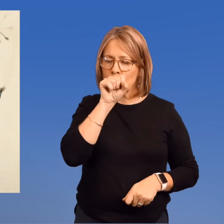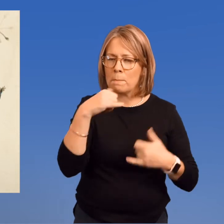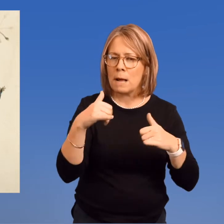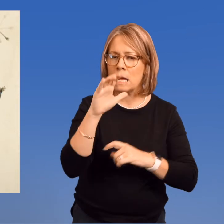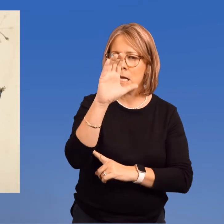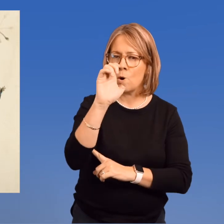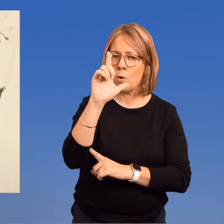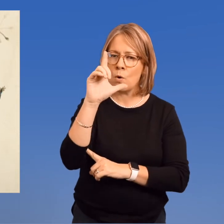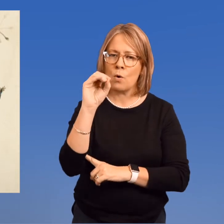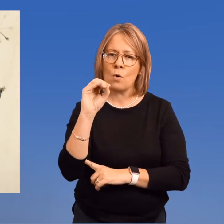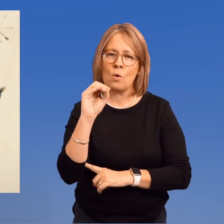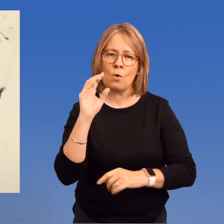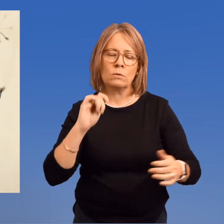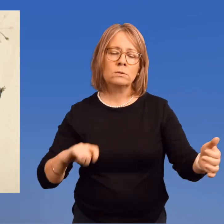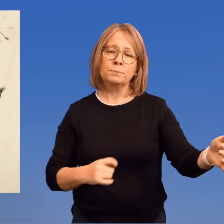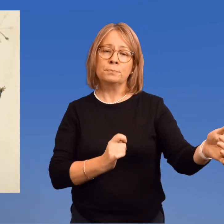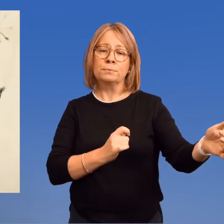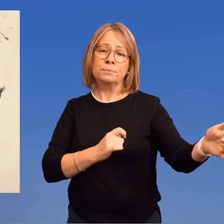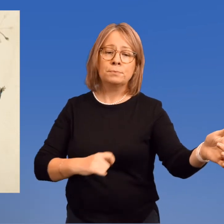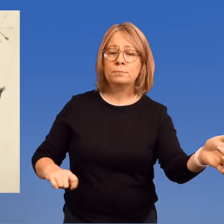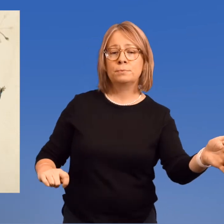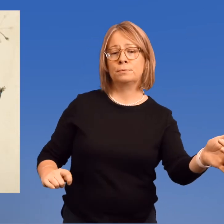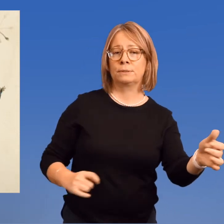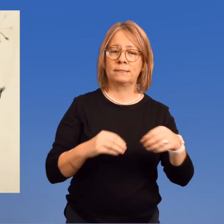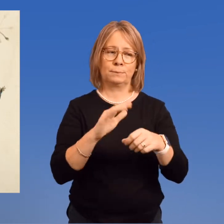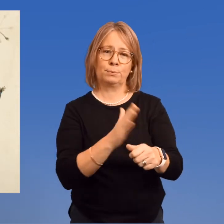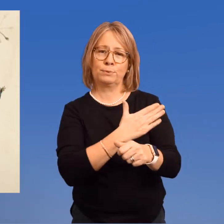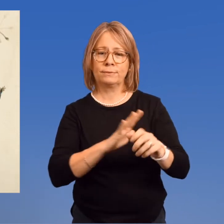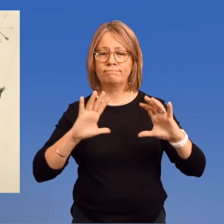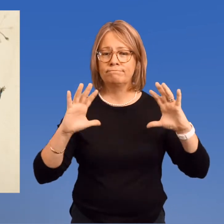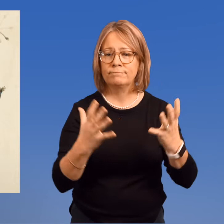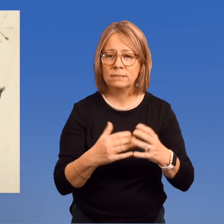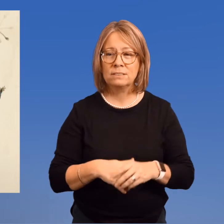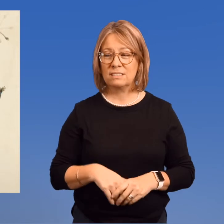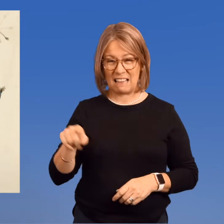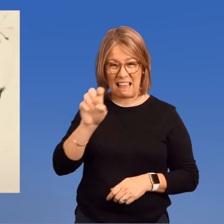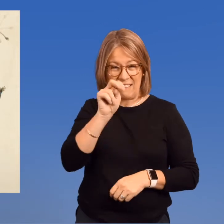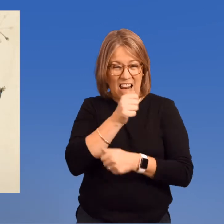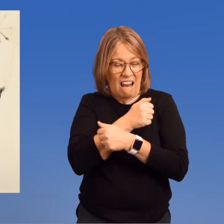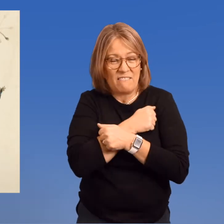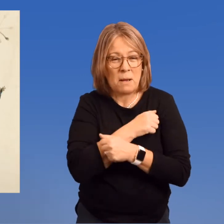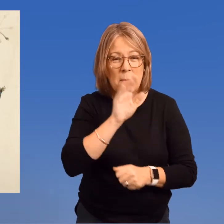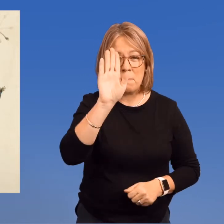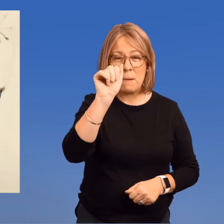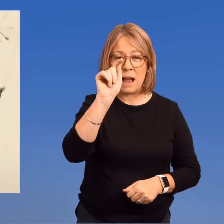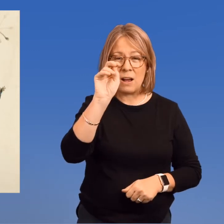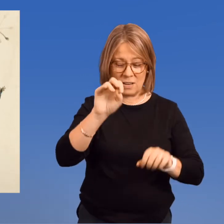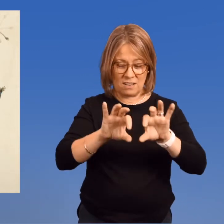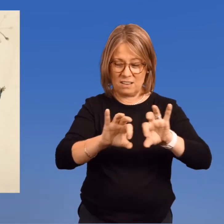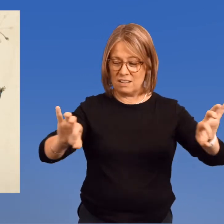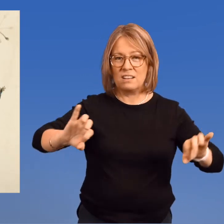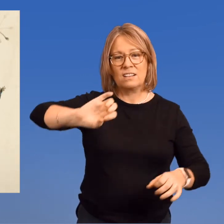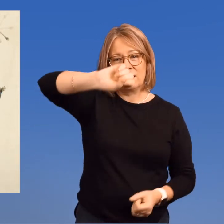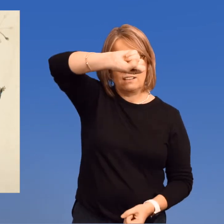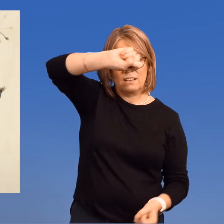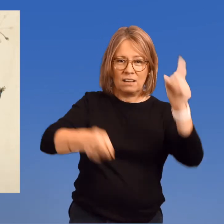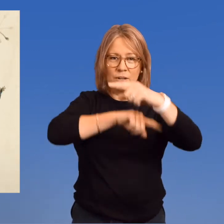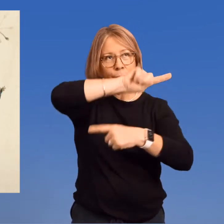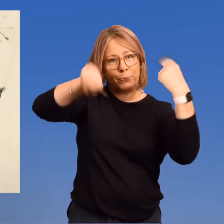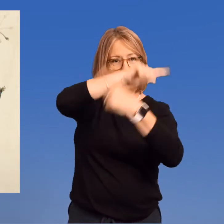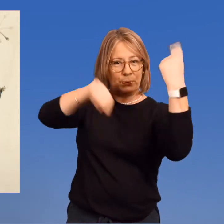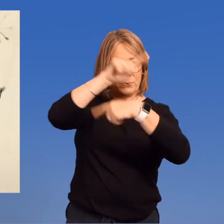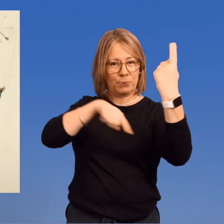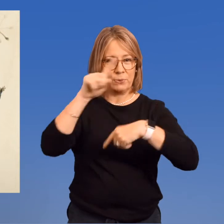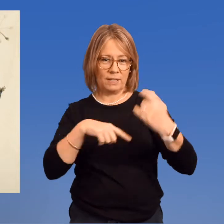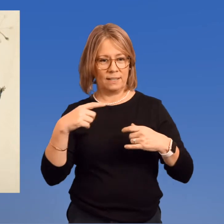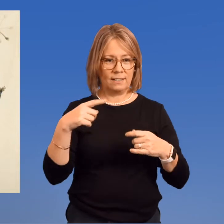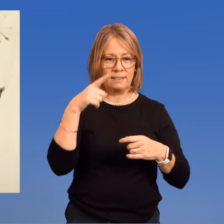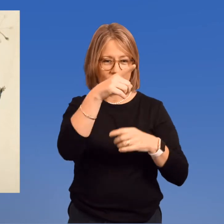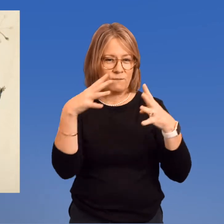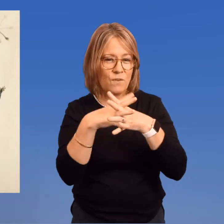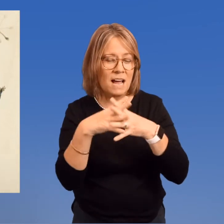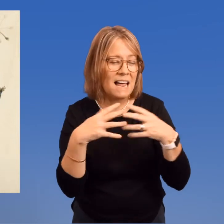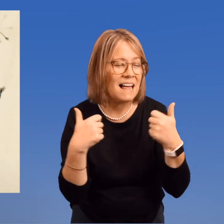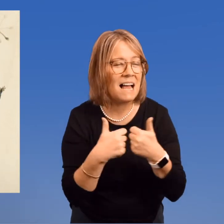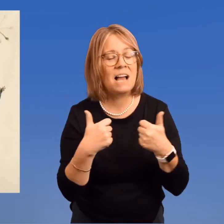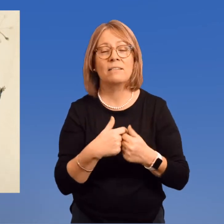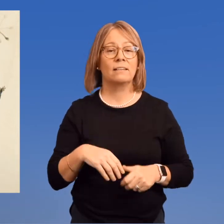playing cello in the orchestra, and even twirling a baton at football games,